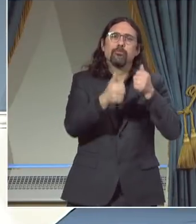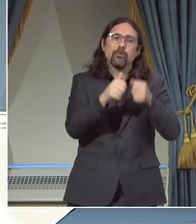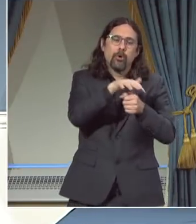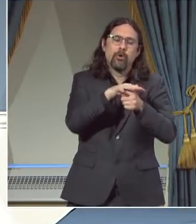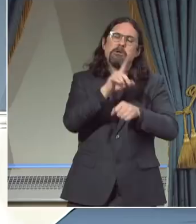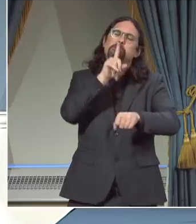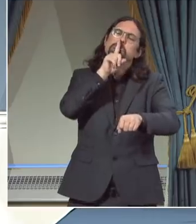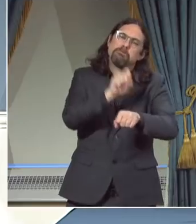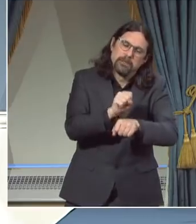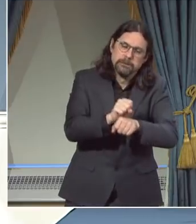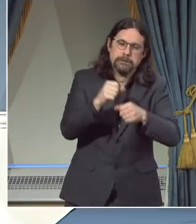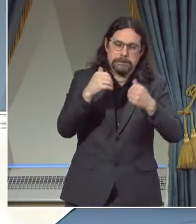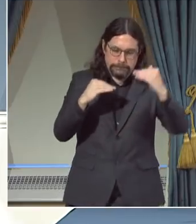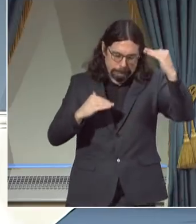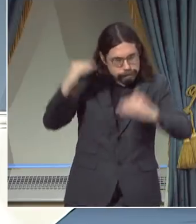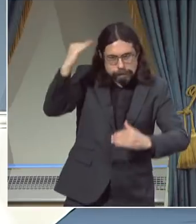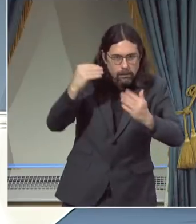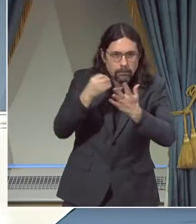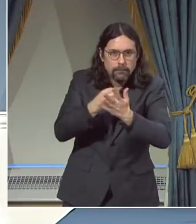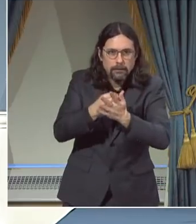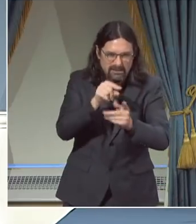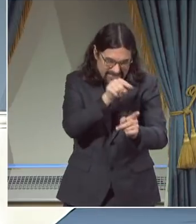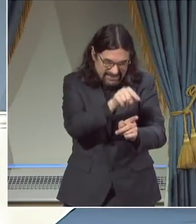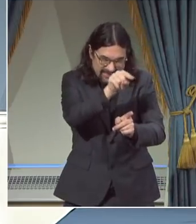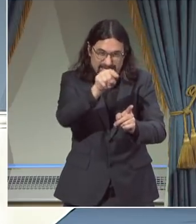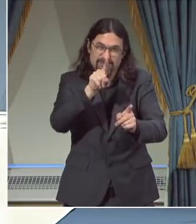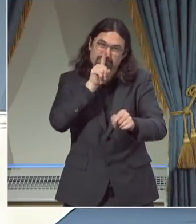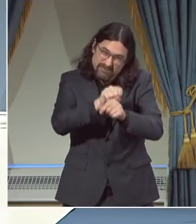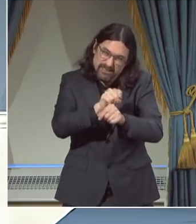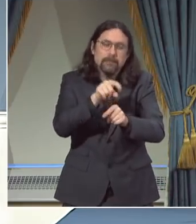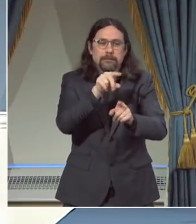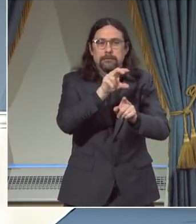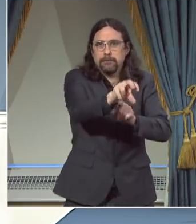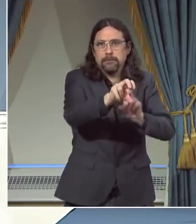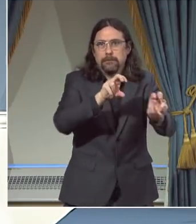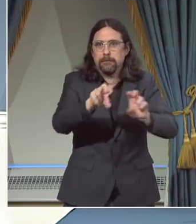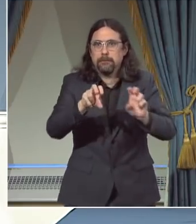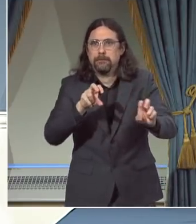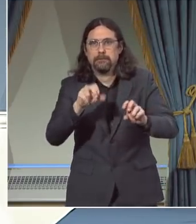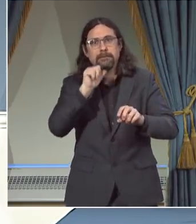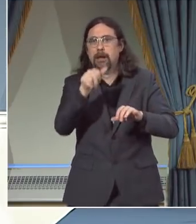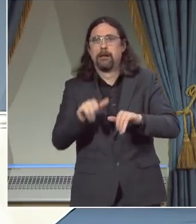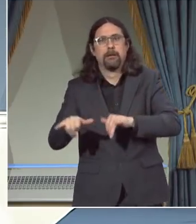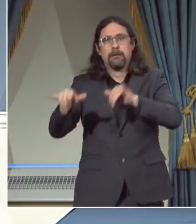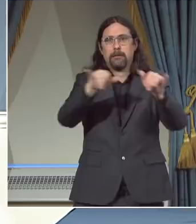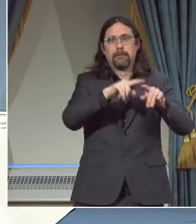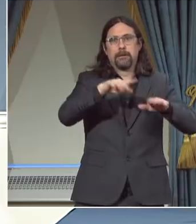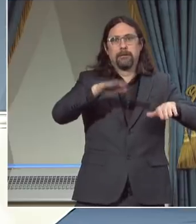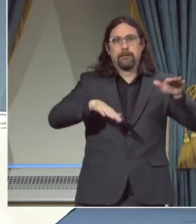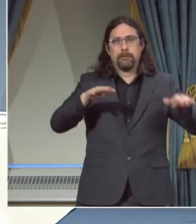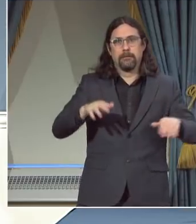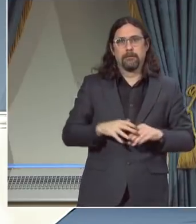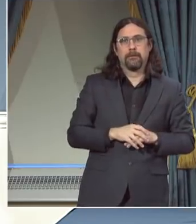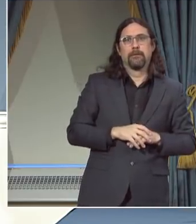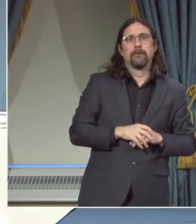WHOLE, NOT JUST A TOKEN AMOUNT. NEXT WE HAVE AARON FROM "POLITICO." MY MR. MAYOR,